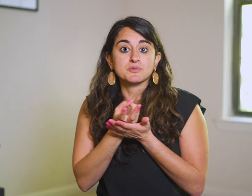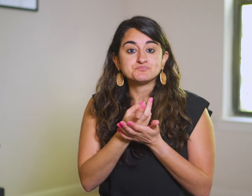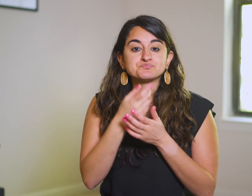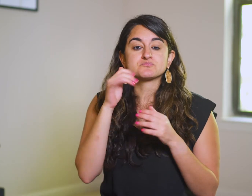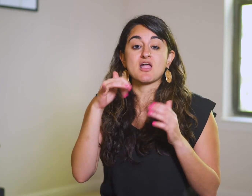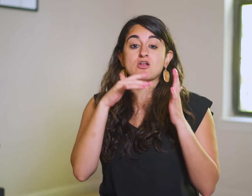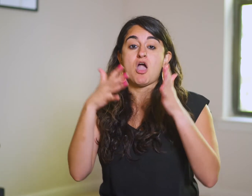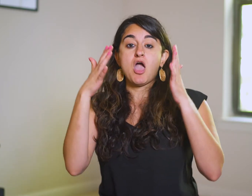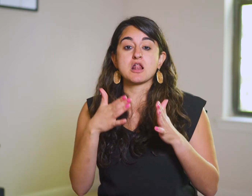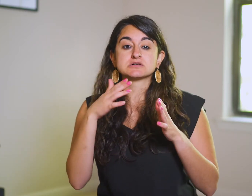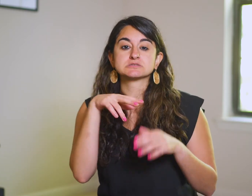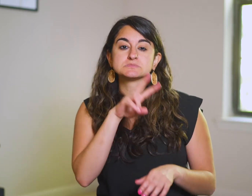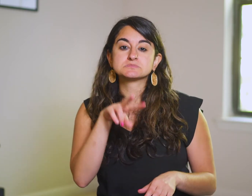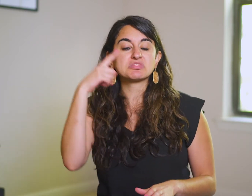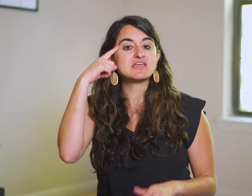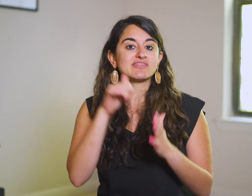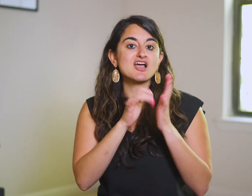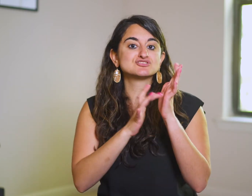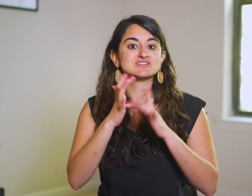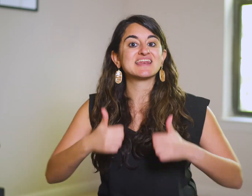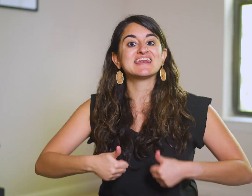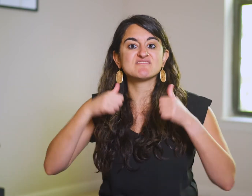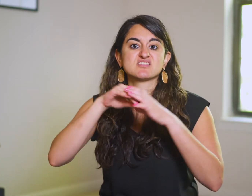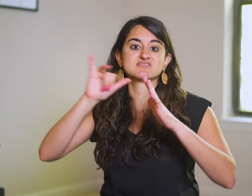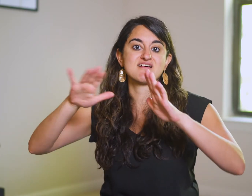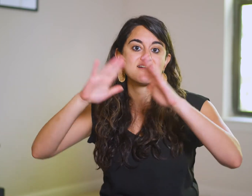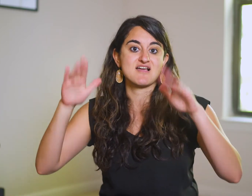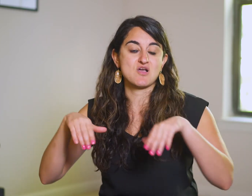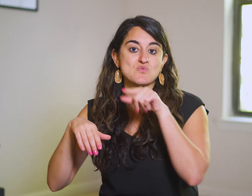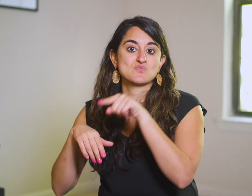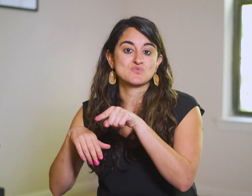which leads scholars to believe Jesus lives in that house too,